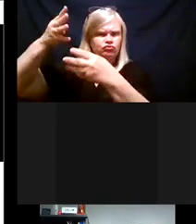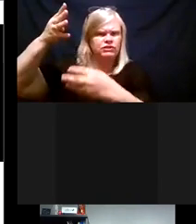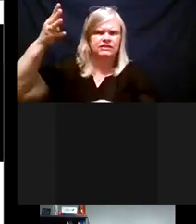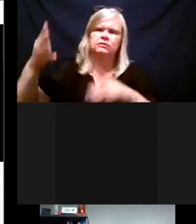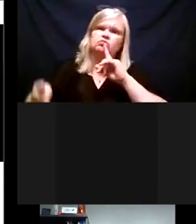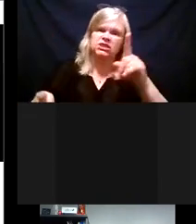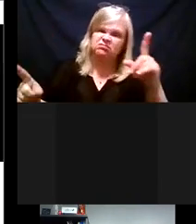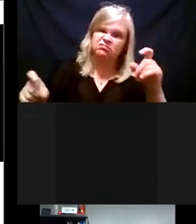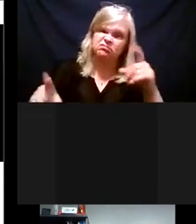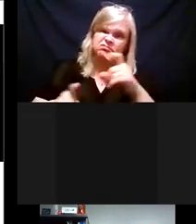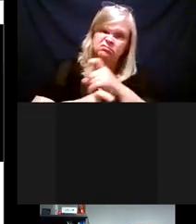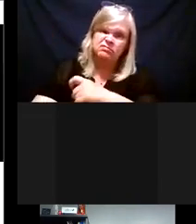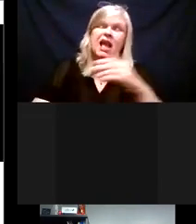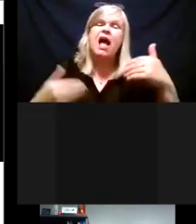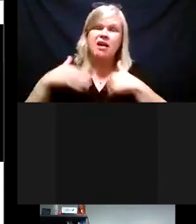THERE IS A STATUTE THAT RELATES TO IT.